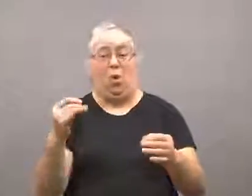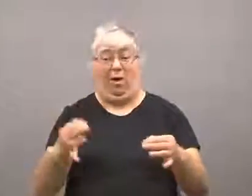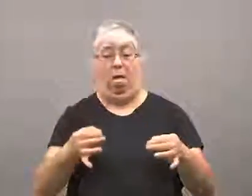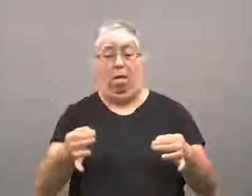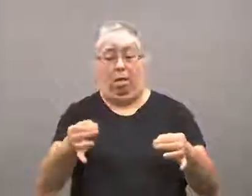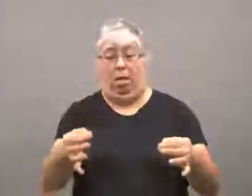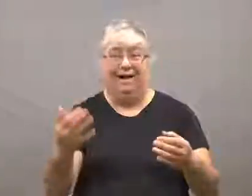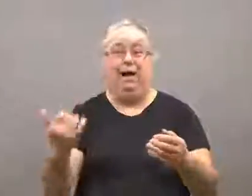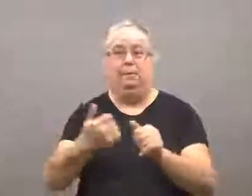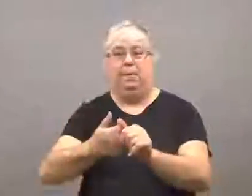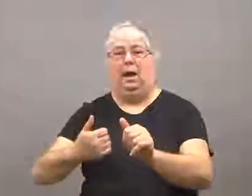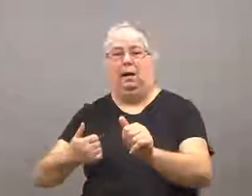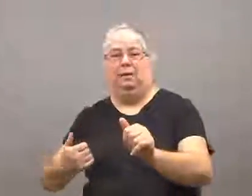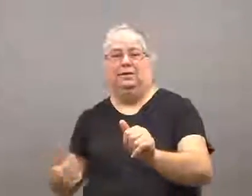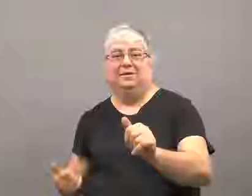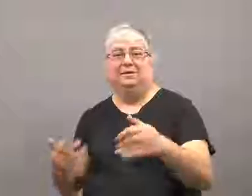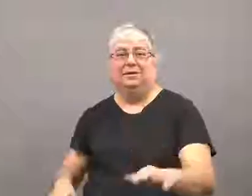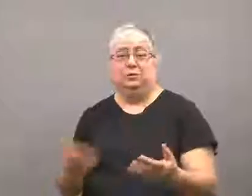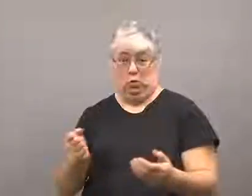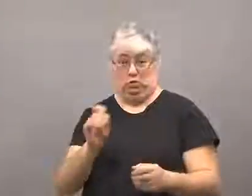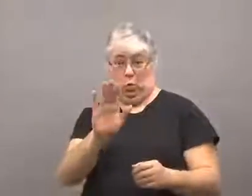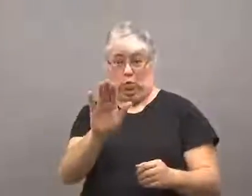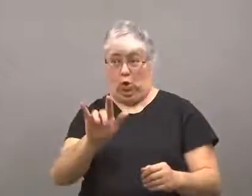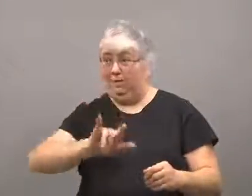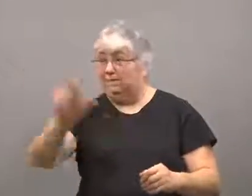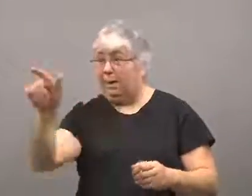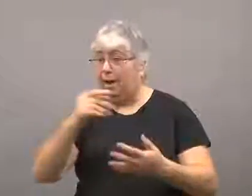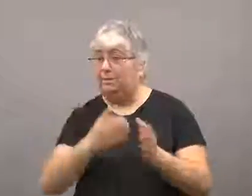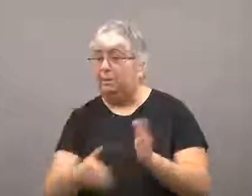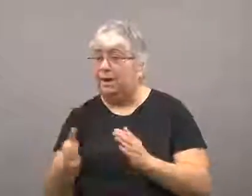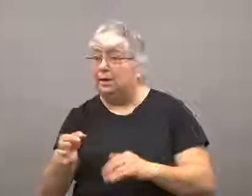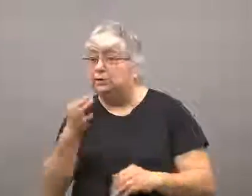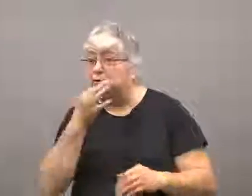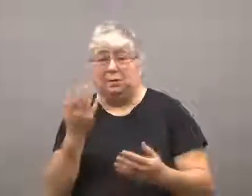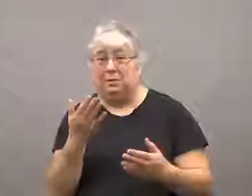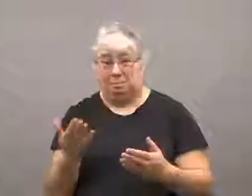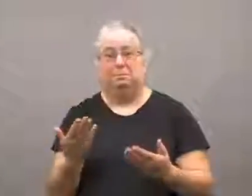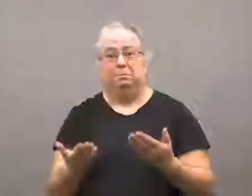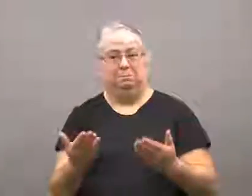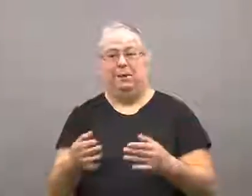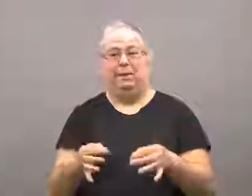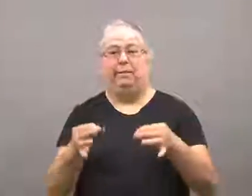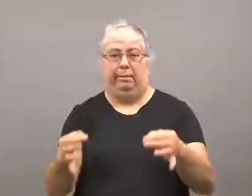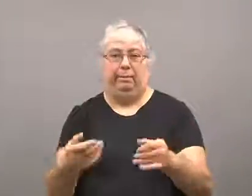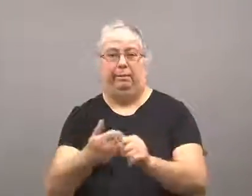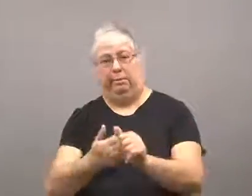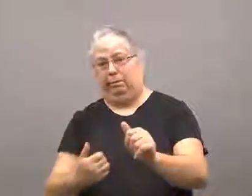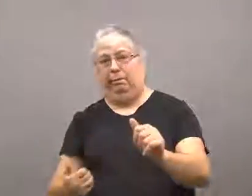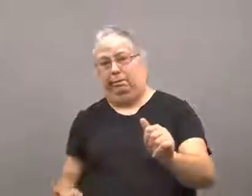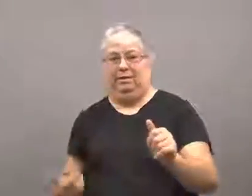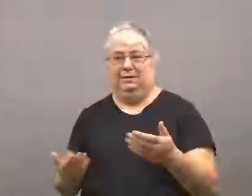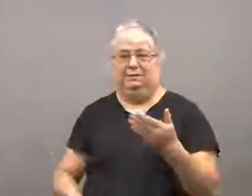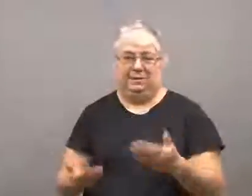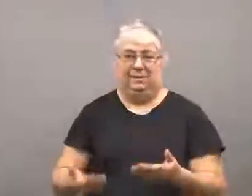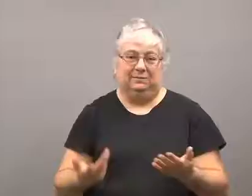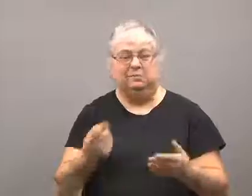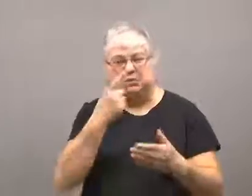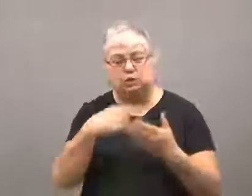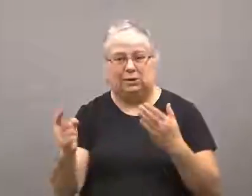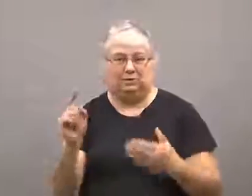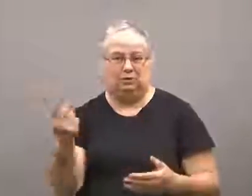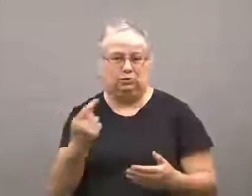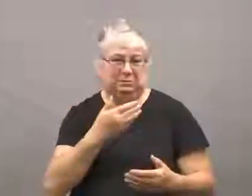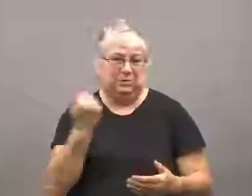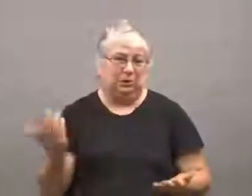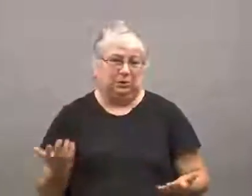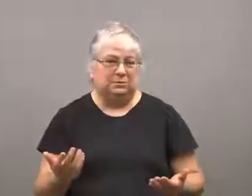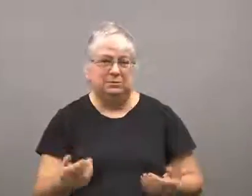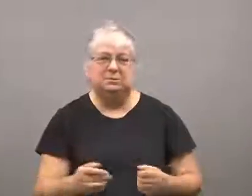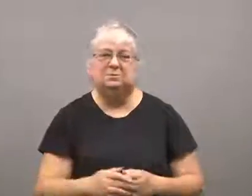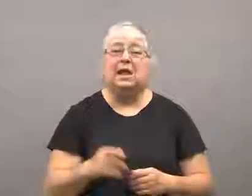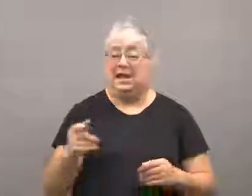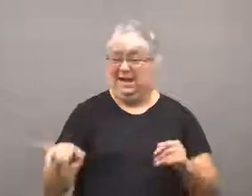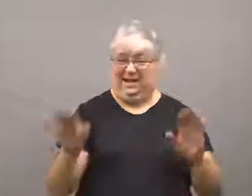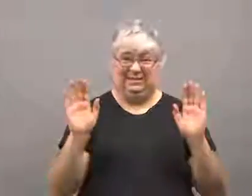That created a ripple effect that may delay your flight.